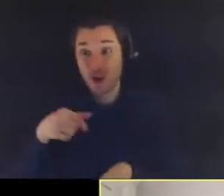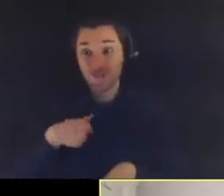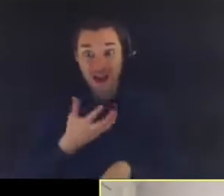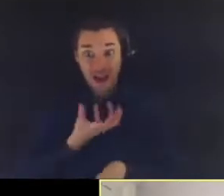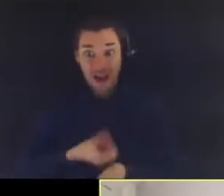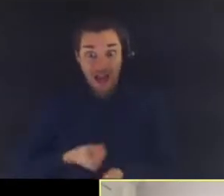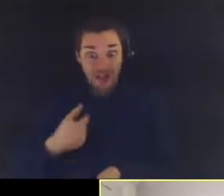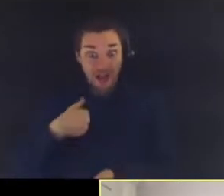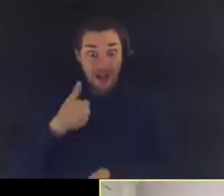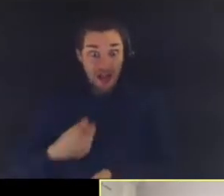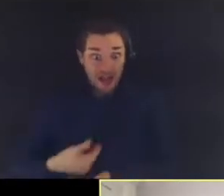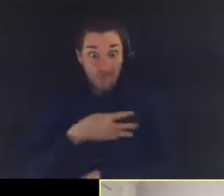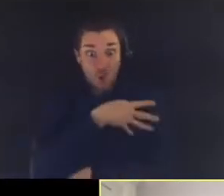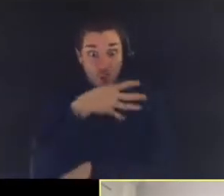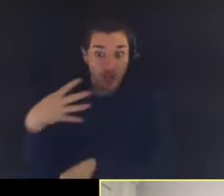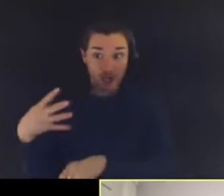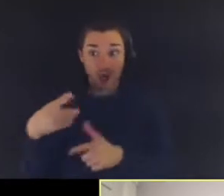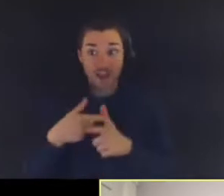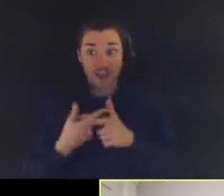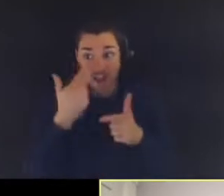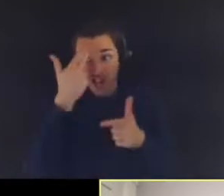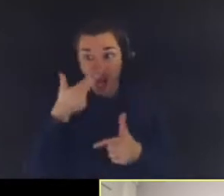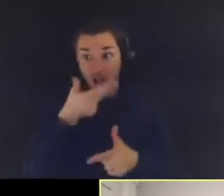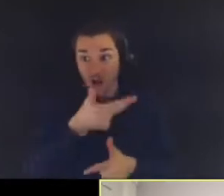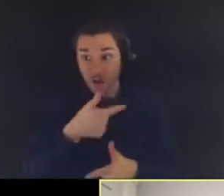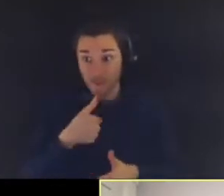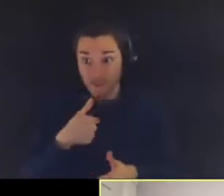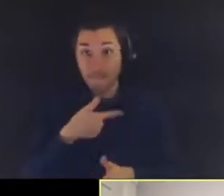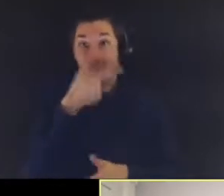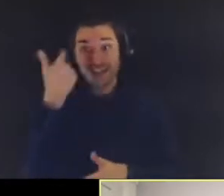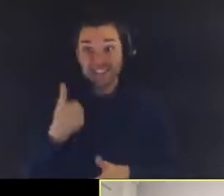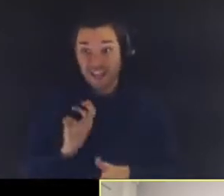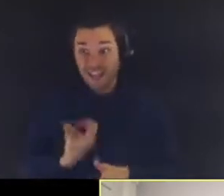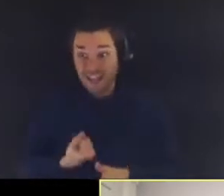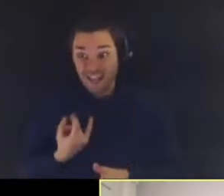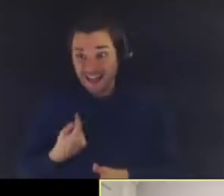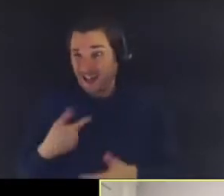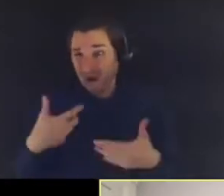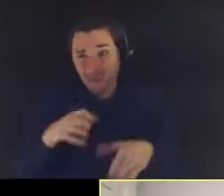hidden it, I would not want to work there. I want to bring my whole self to work, sop